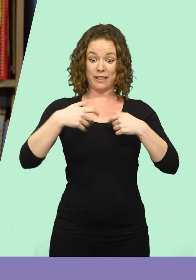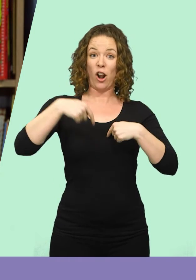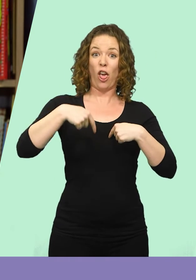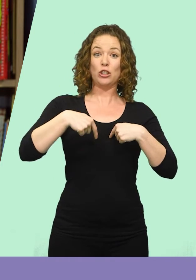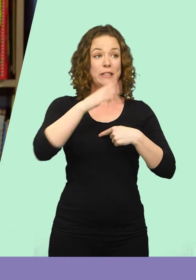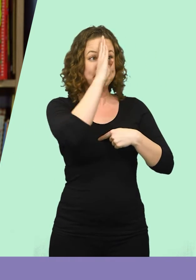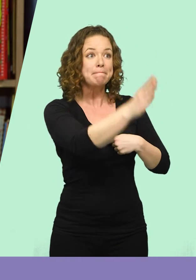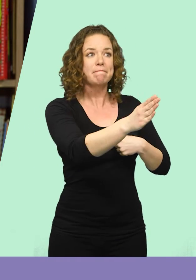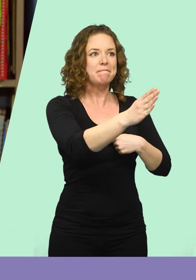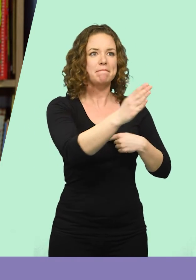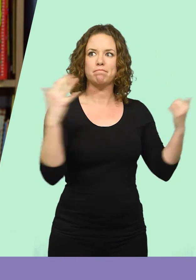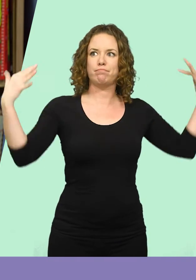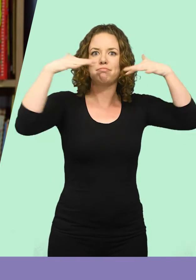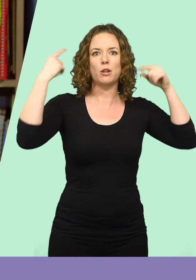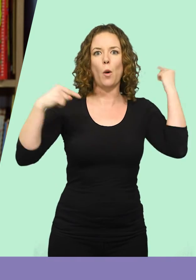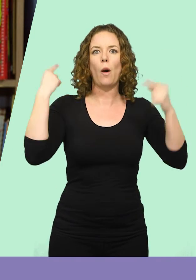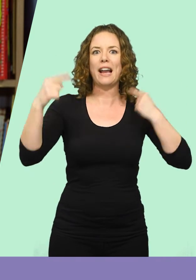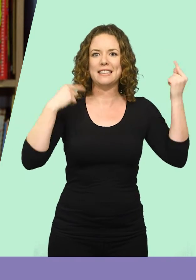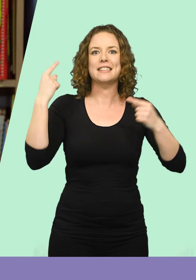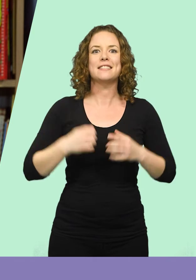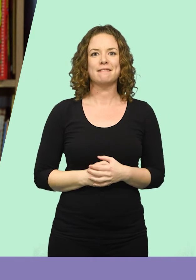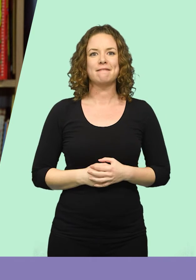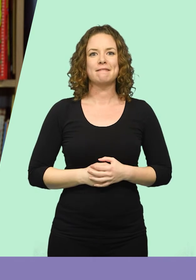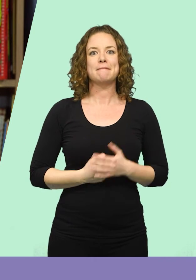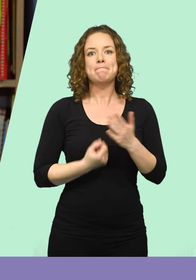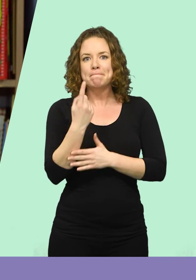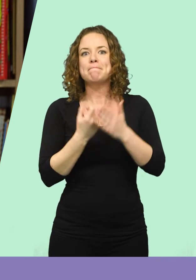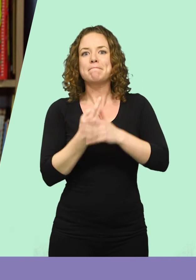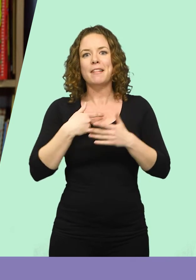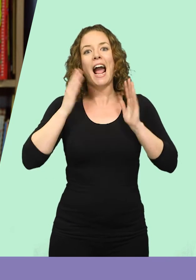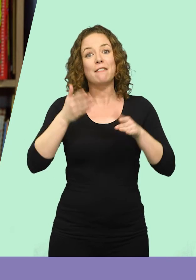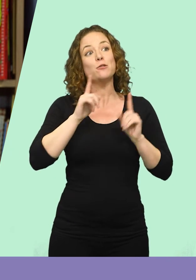because I don't have that direct input. And that means I have to remind